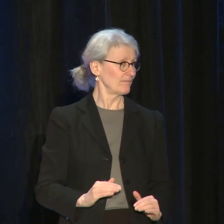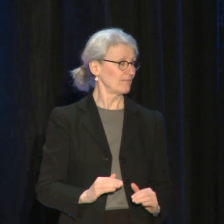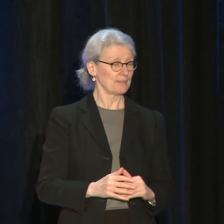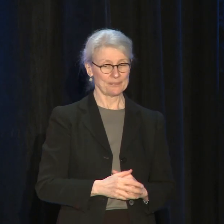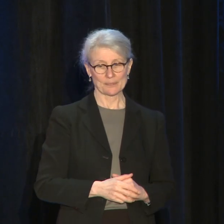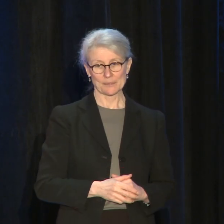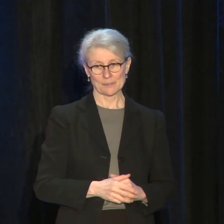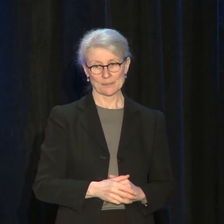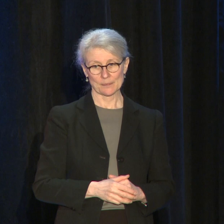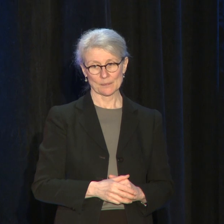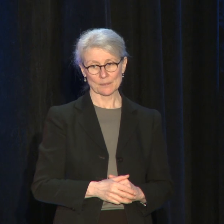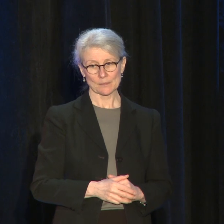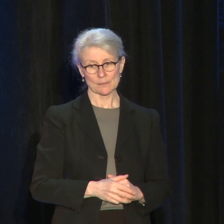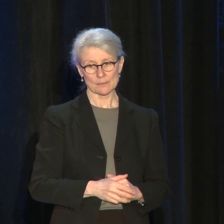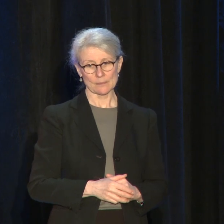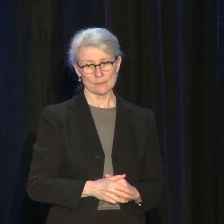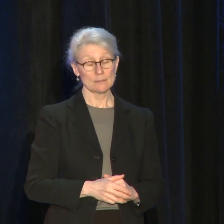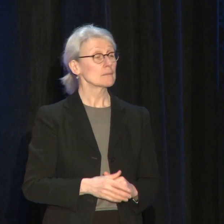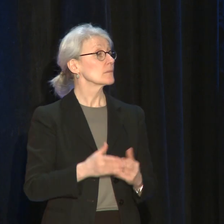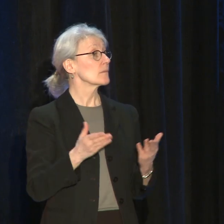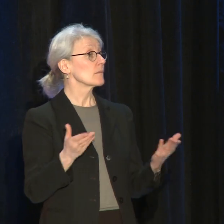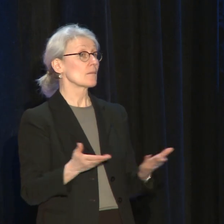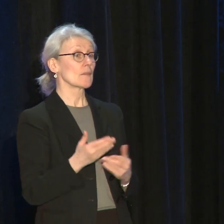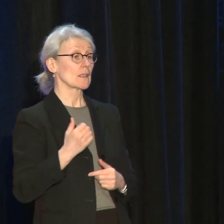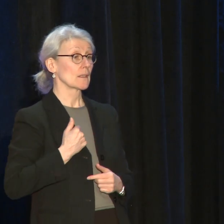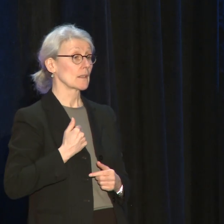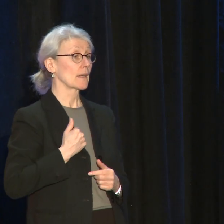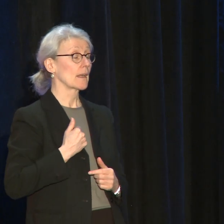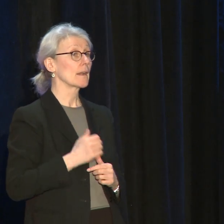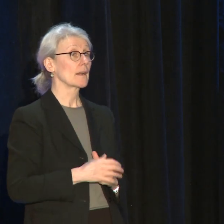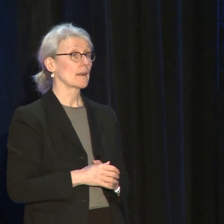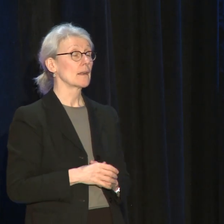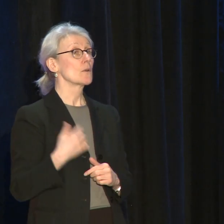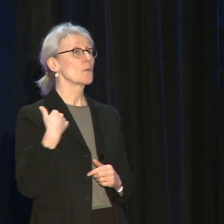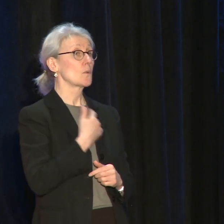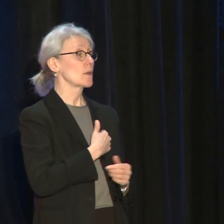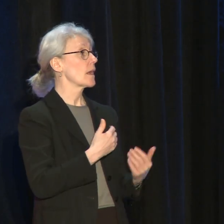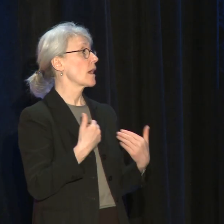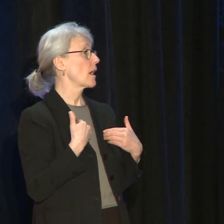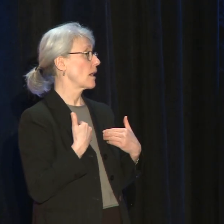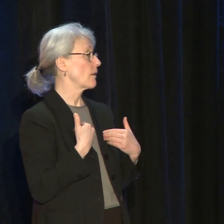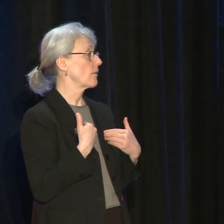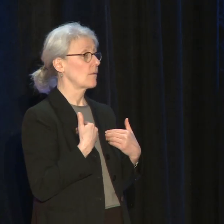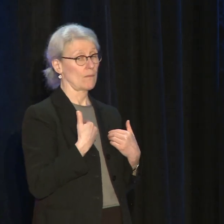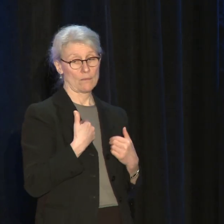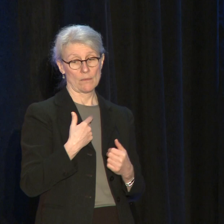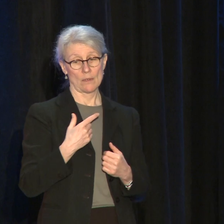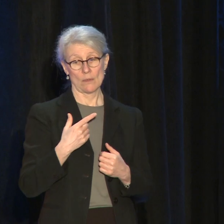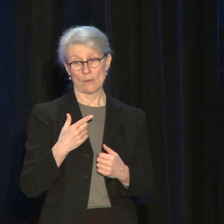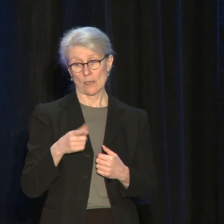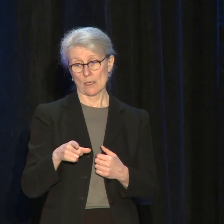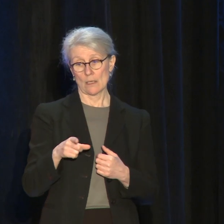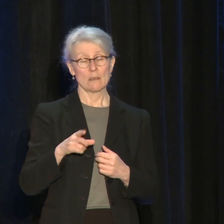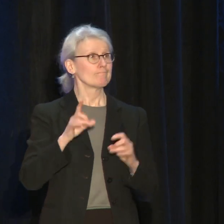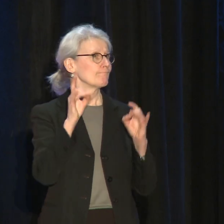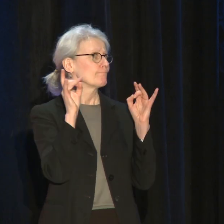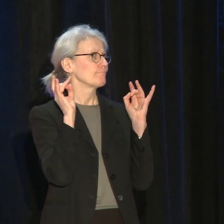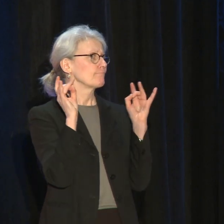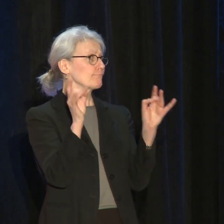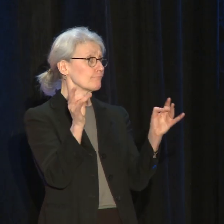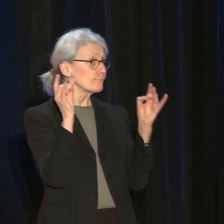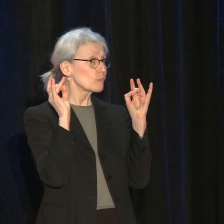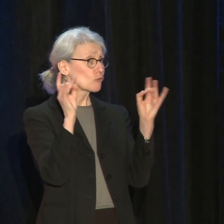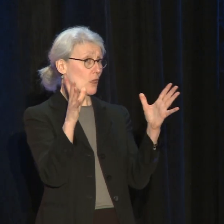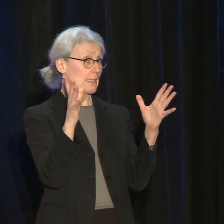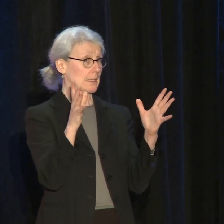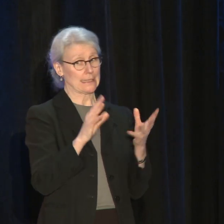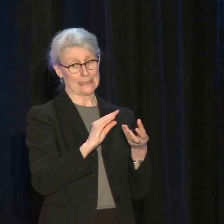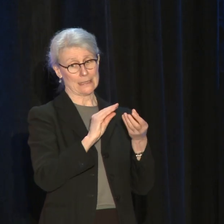And so in Canada as well we have these drastic, just mind-boggling,